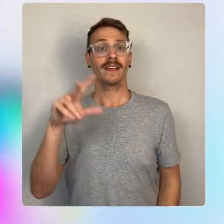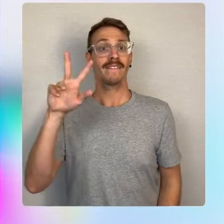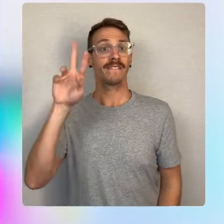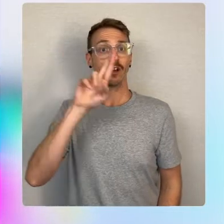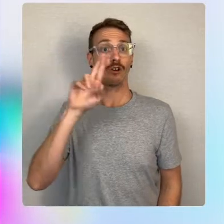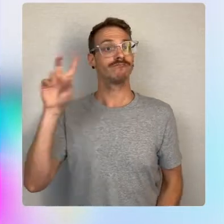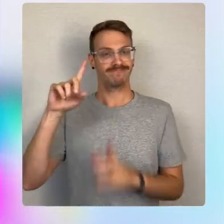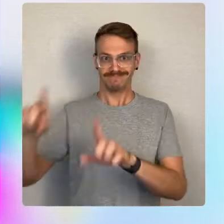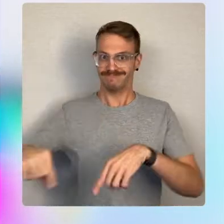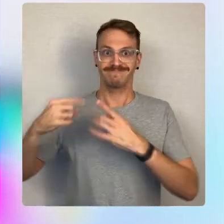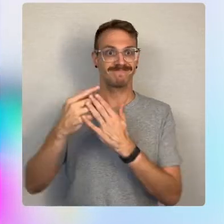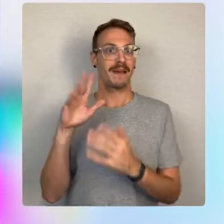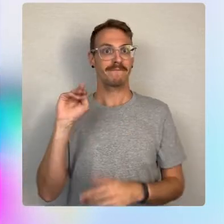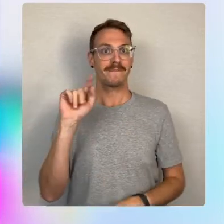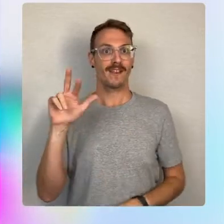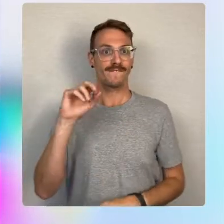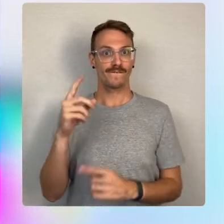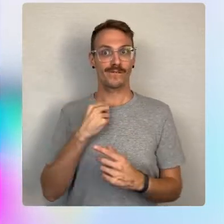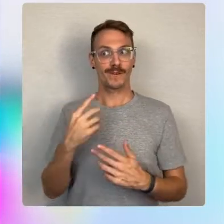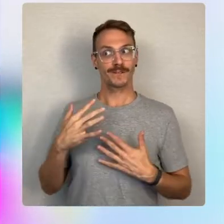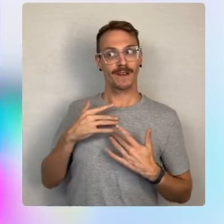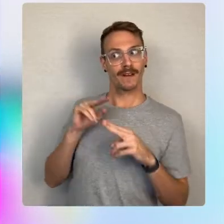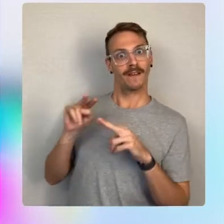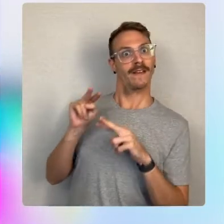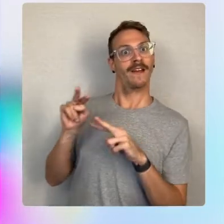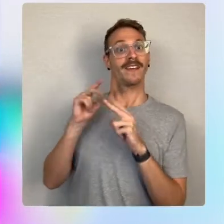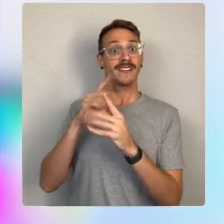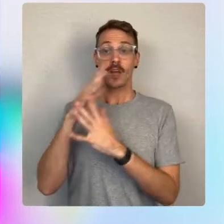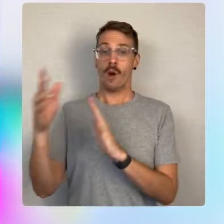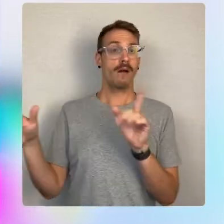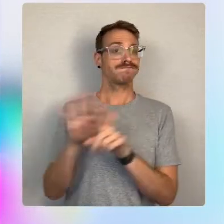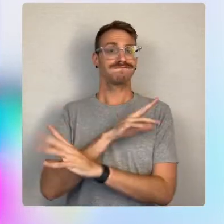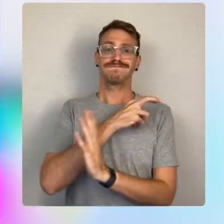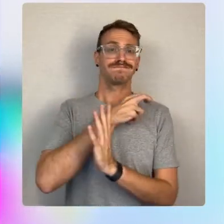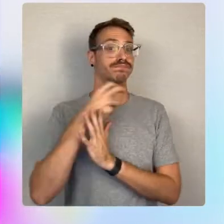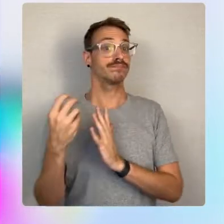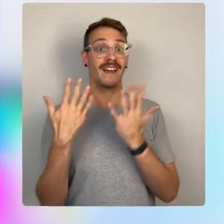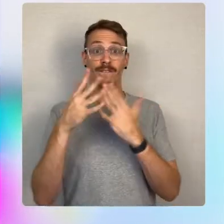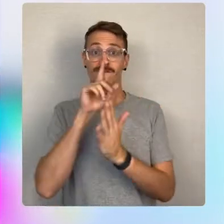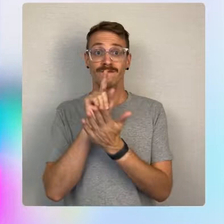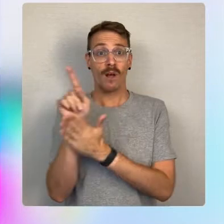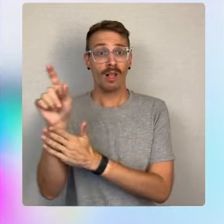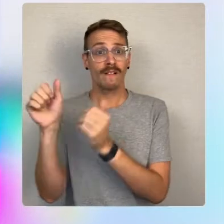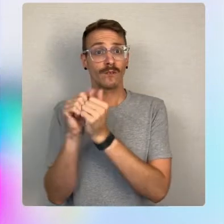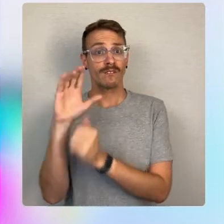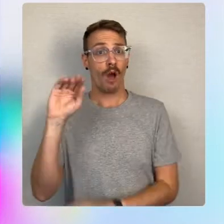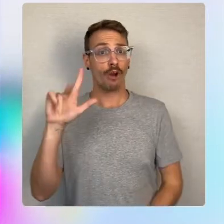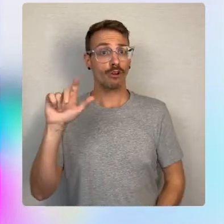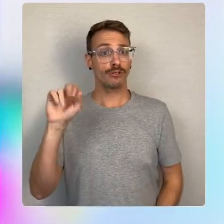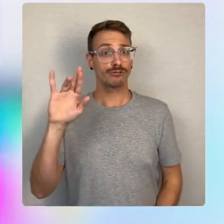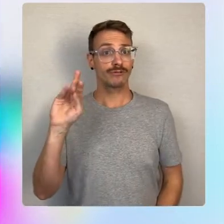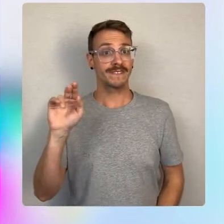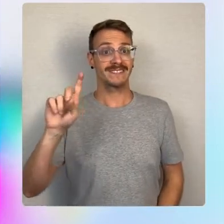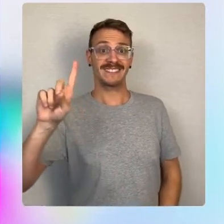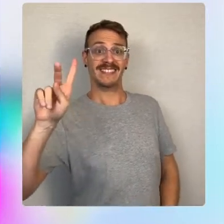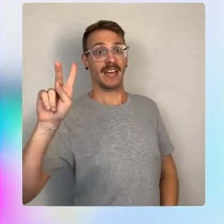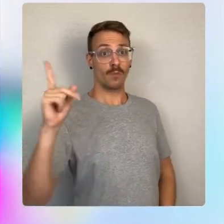He's a longtime metaverse enthusiast who dove in full-time after falling in love with the Oculus Rift DK1,